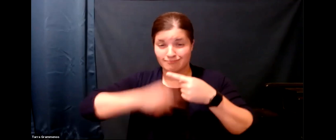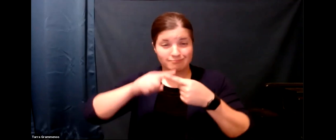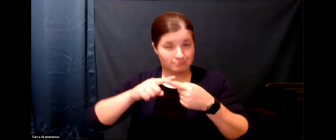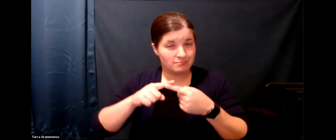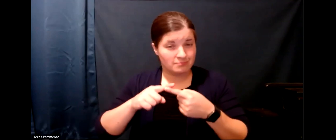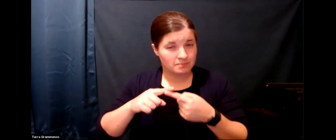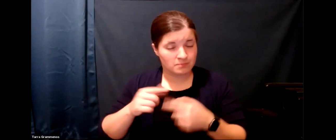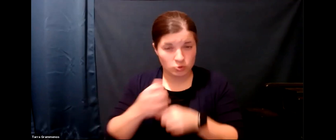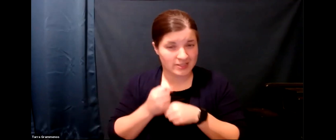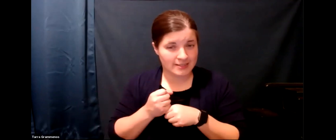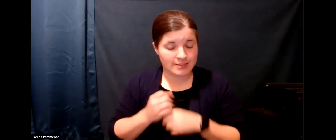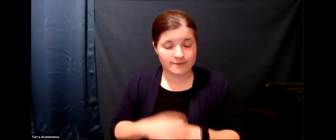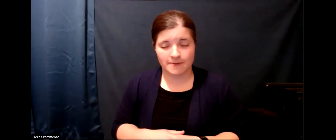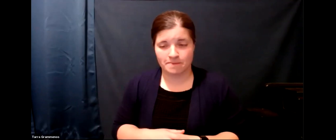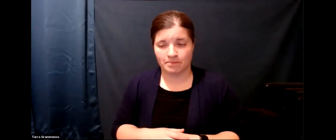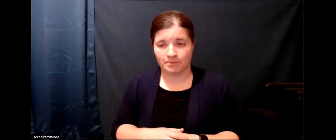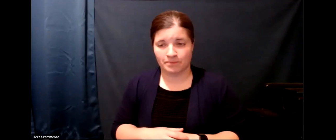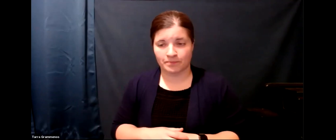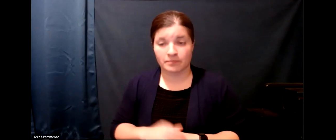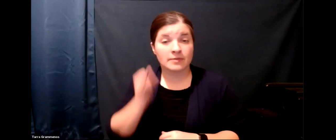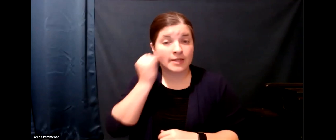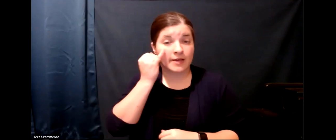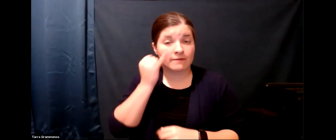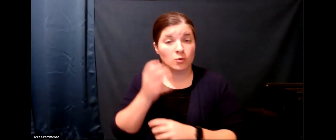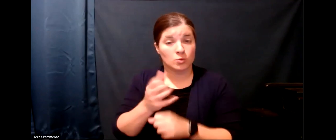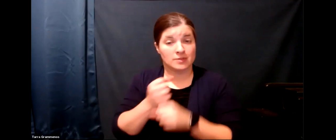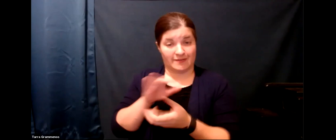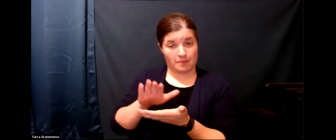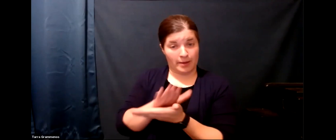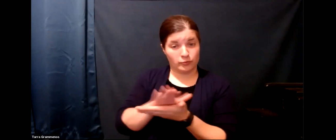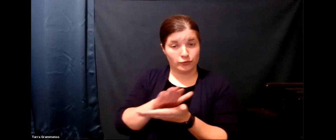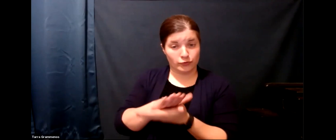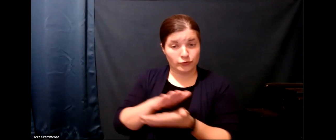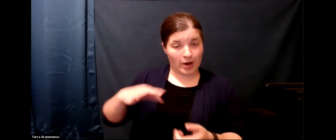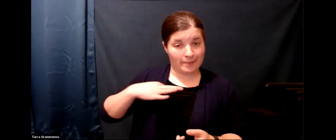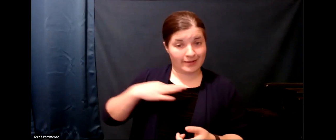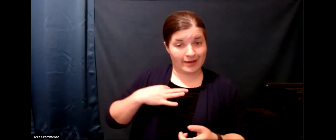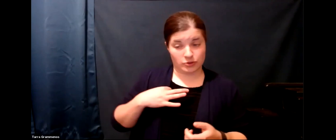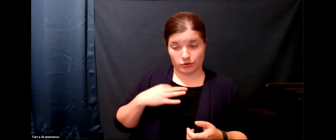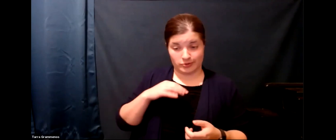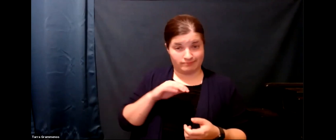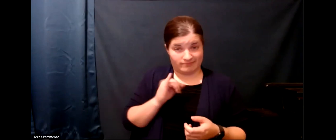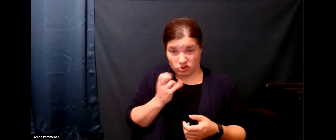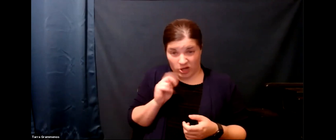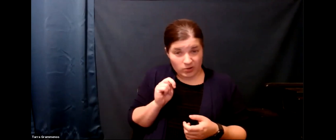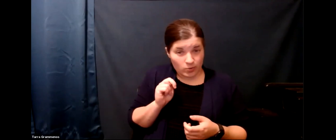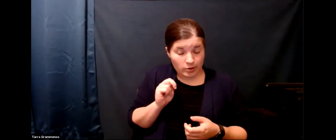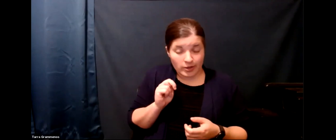We usually, if we receive applications, paper applications, in January, we will let the voters know